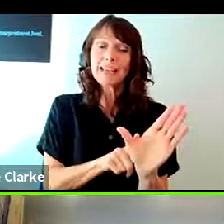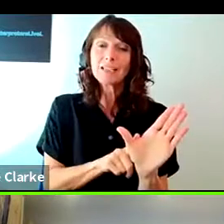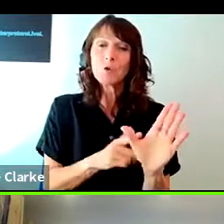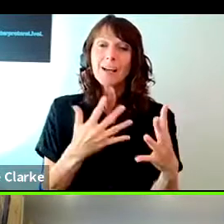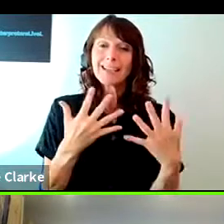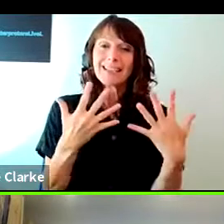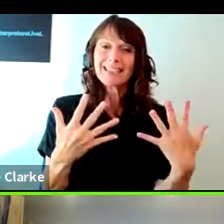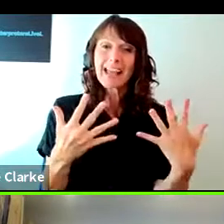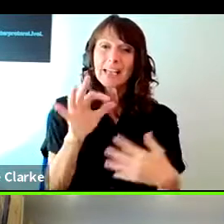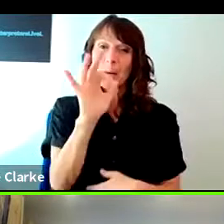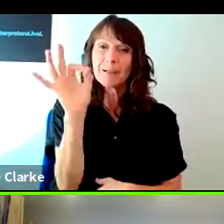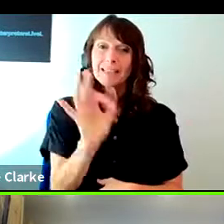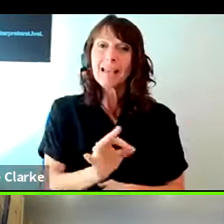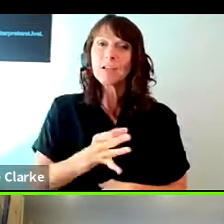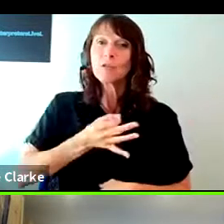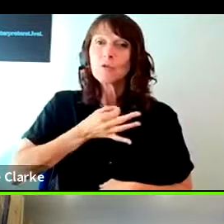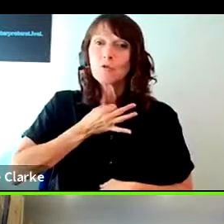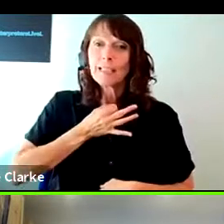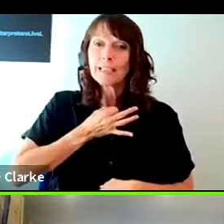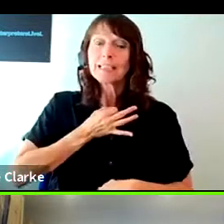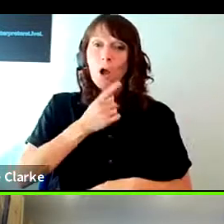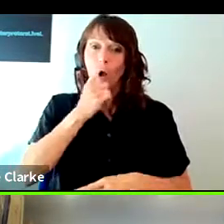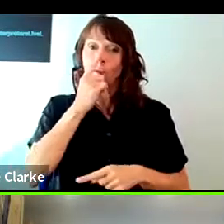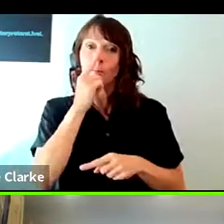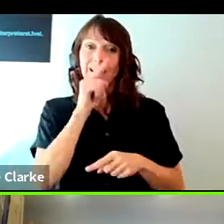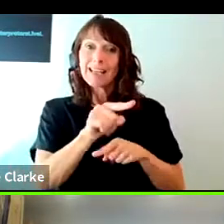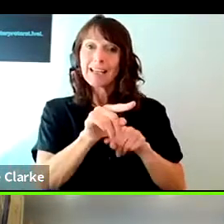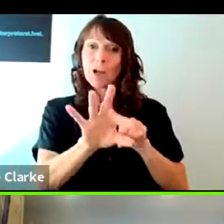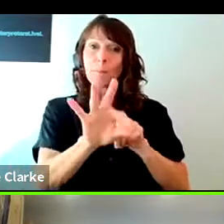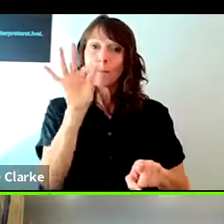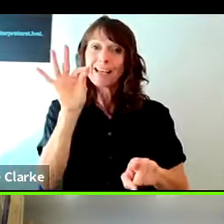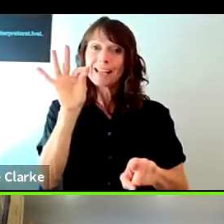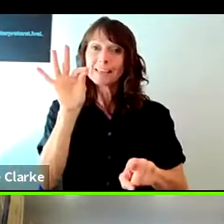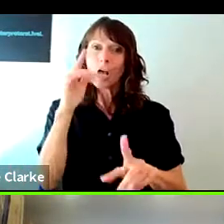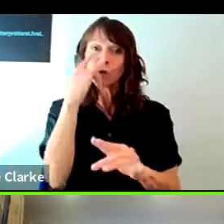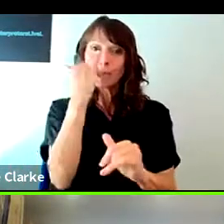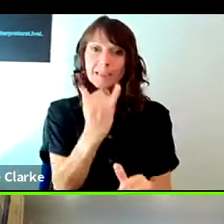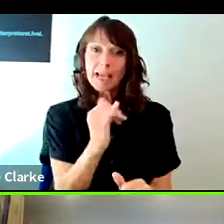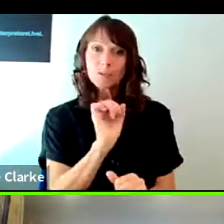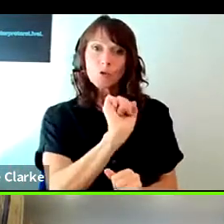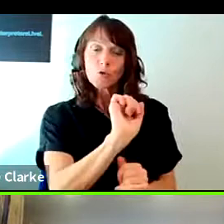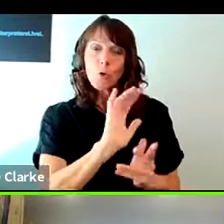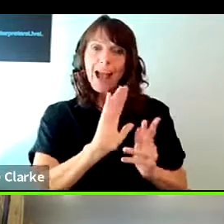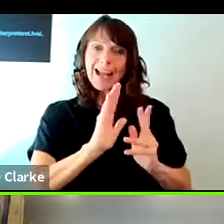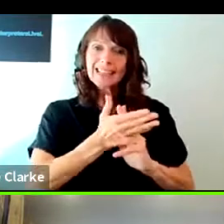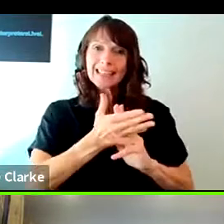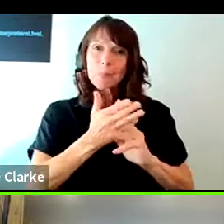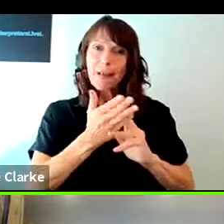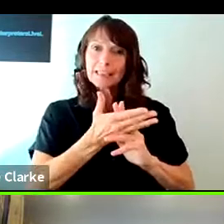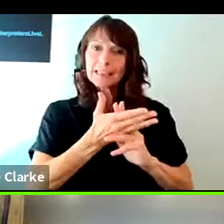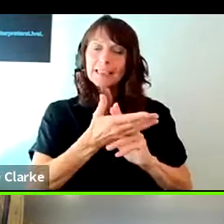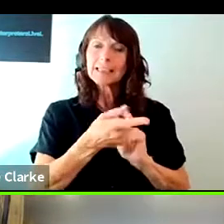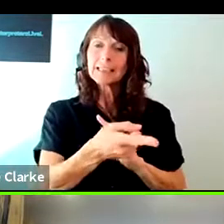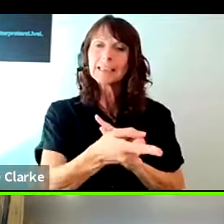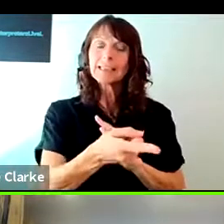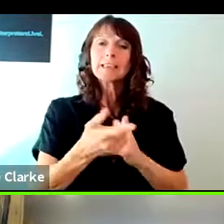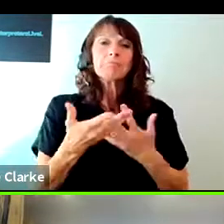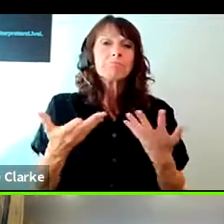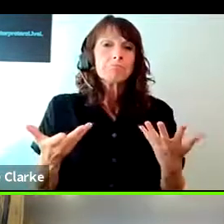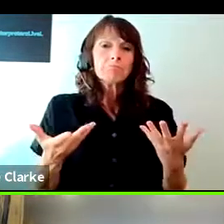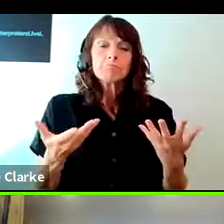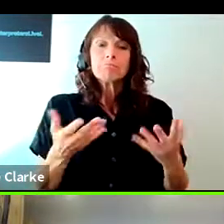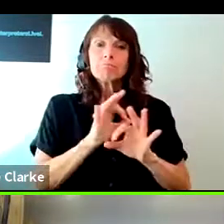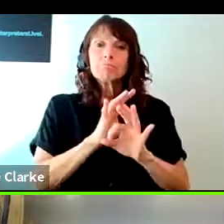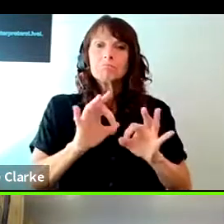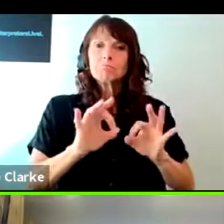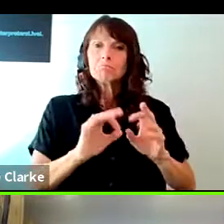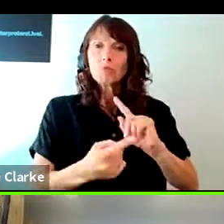chance of getting picked on for a random test. And so if you don't respond well to that GDS report